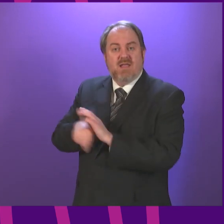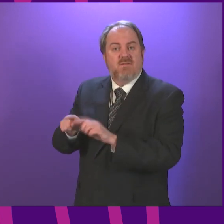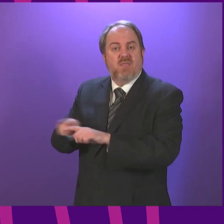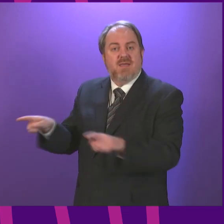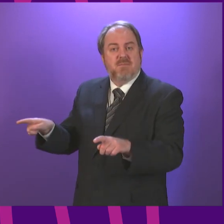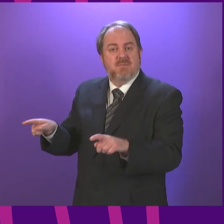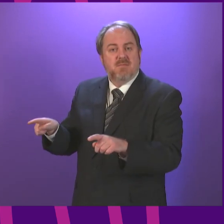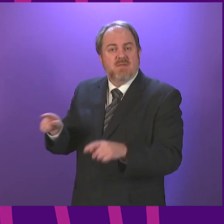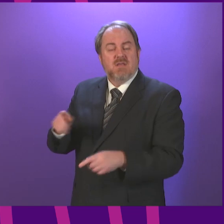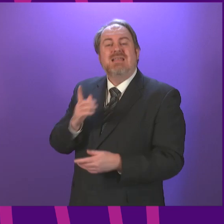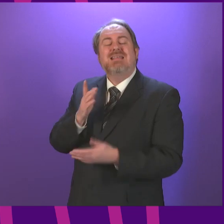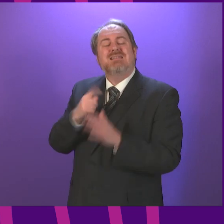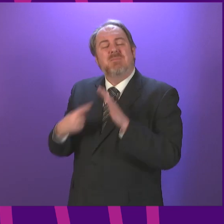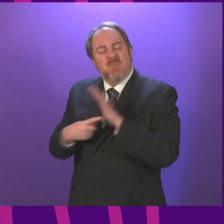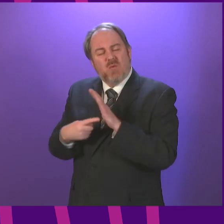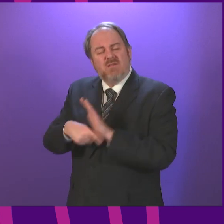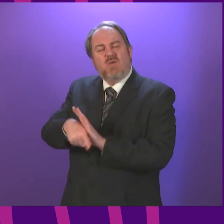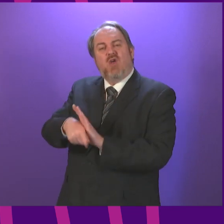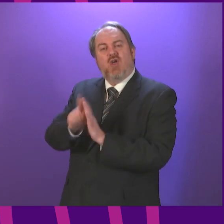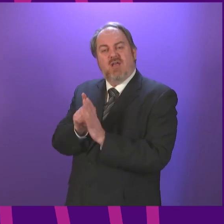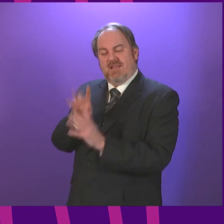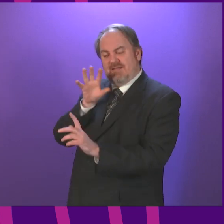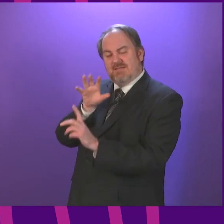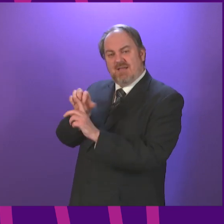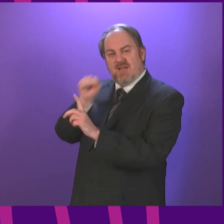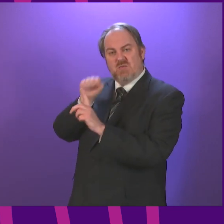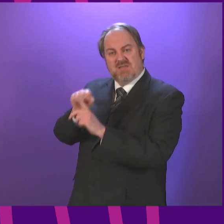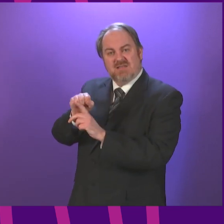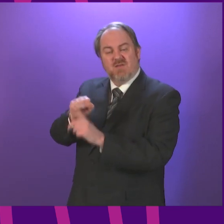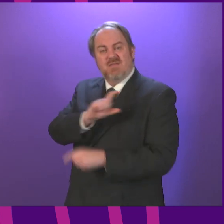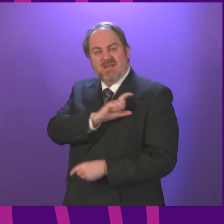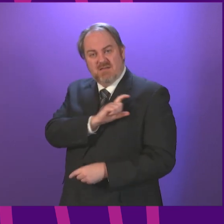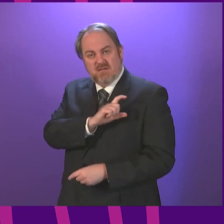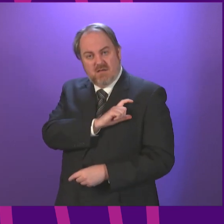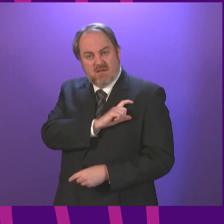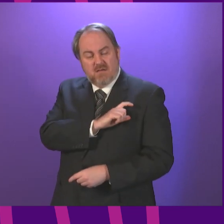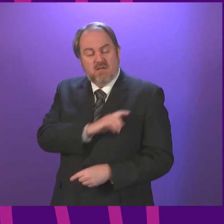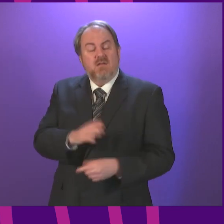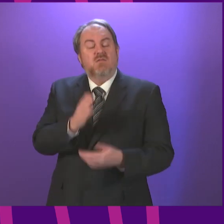The truth is that thousands of people do not know or do not suspect that they have cancer.